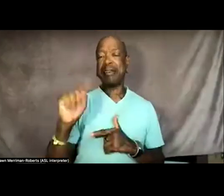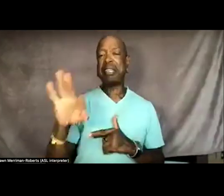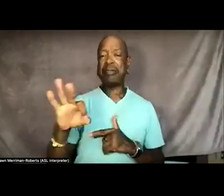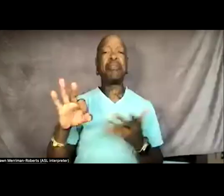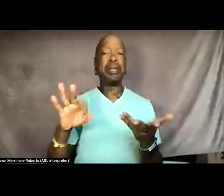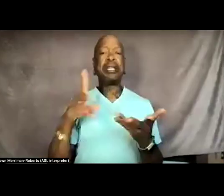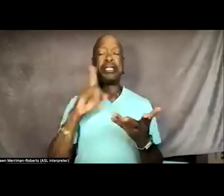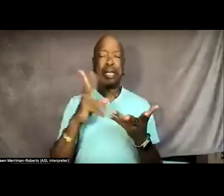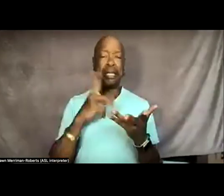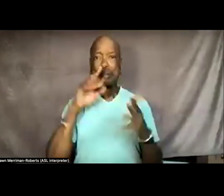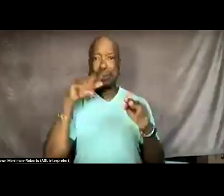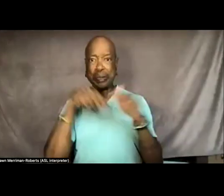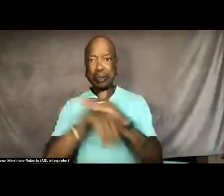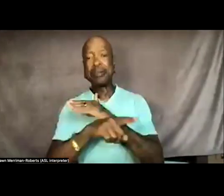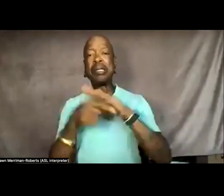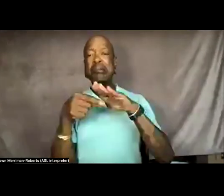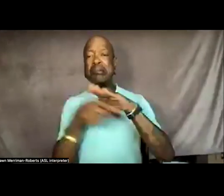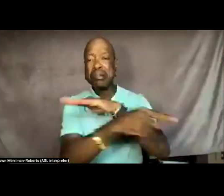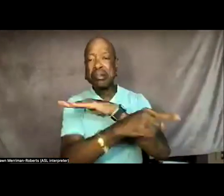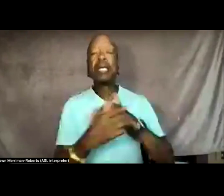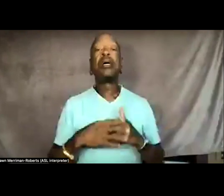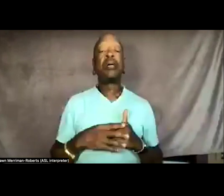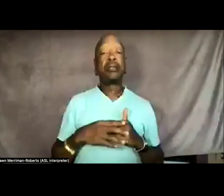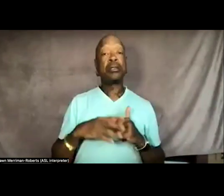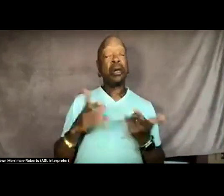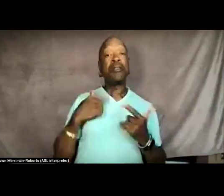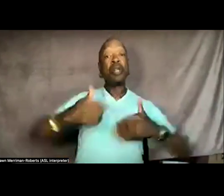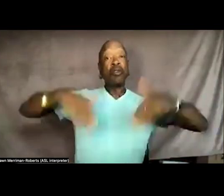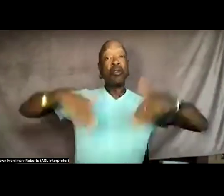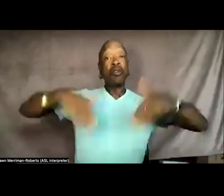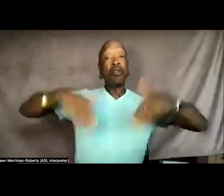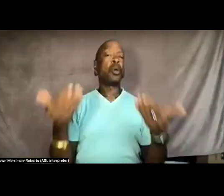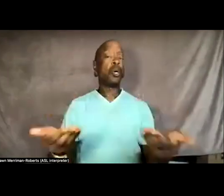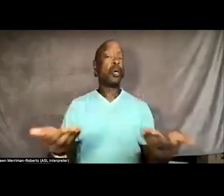overwhelming you can just listen to our speakers and take in what we're sharing we will send out